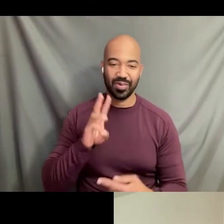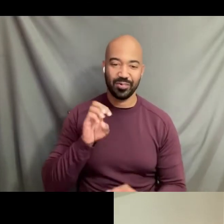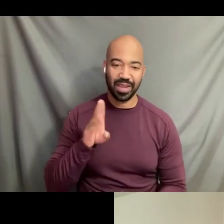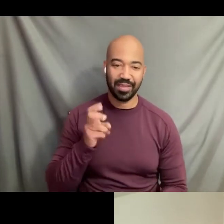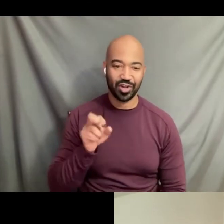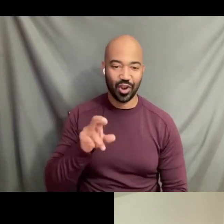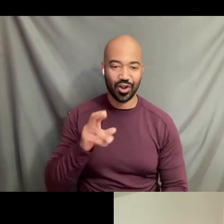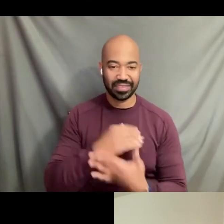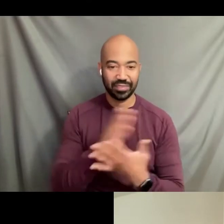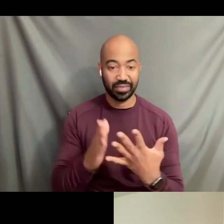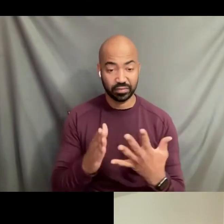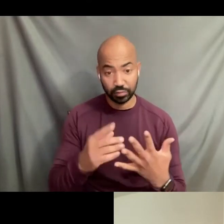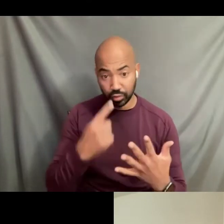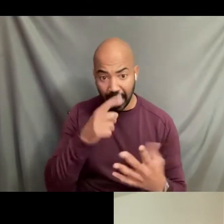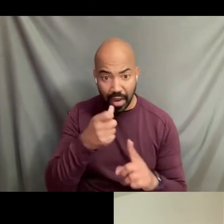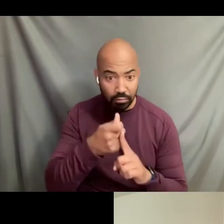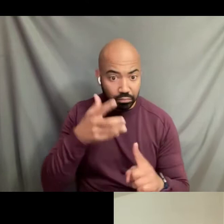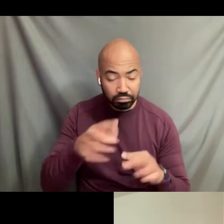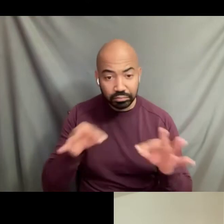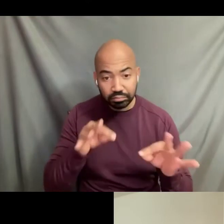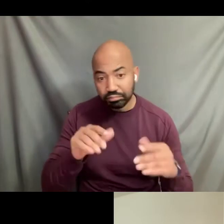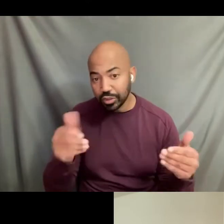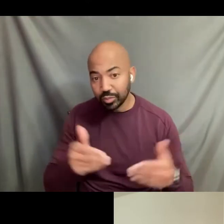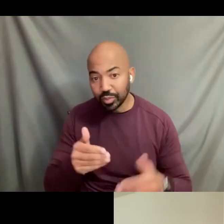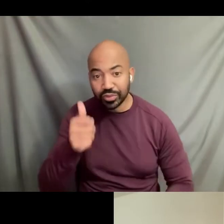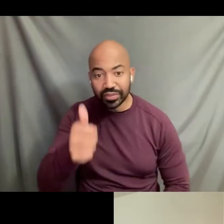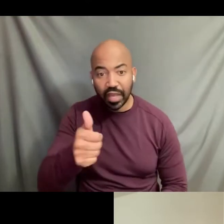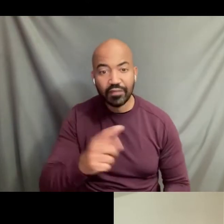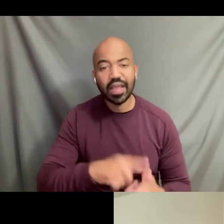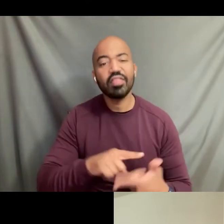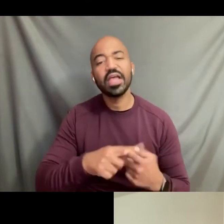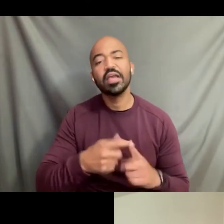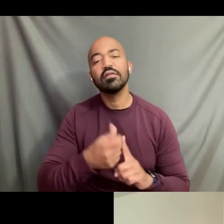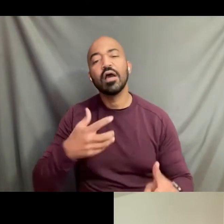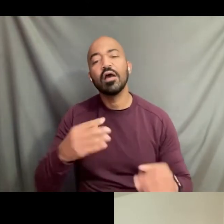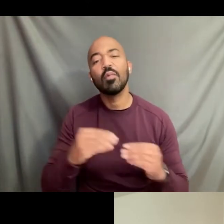just briefly introduce yourself and then tell us a little bit about this project that you work on,